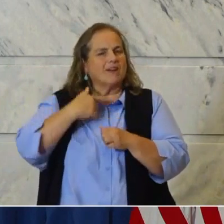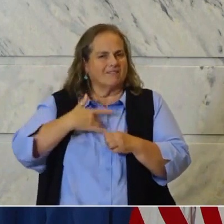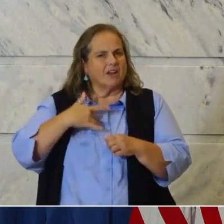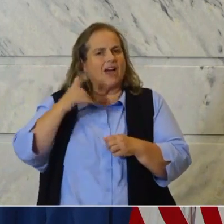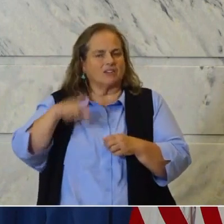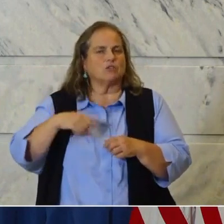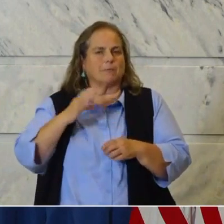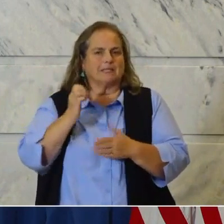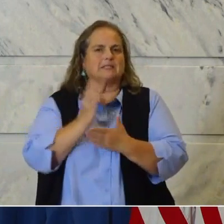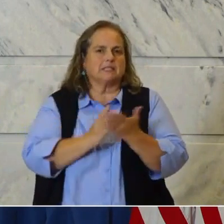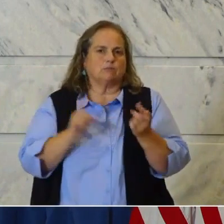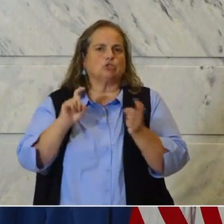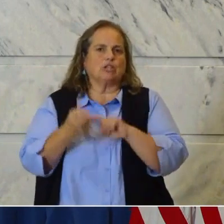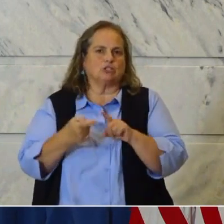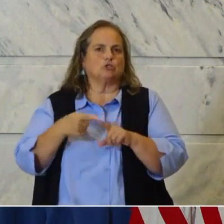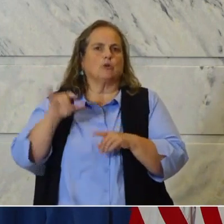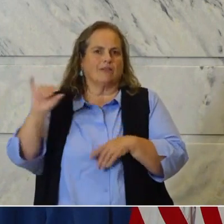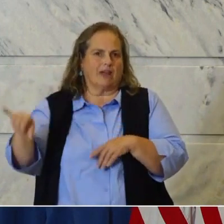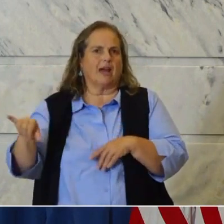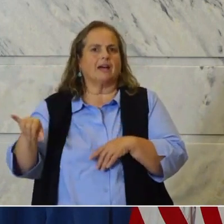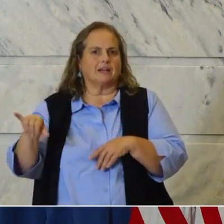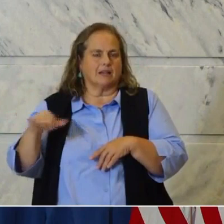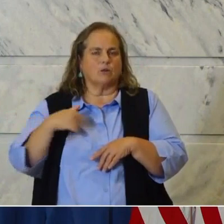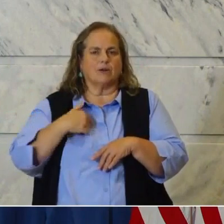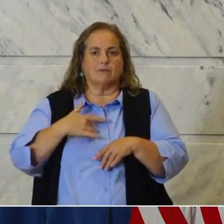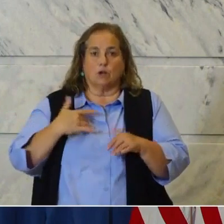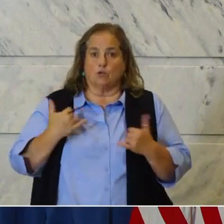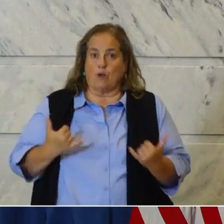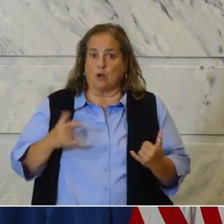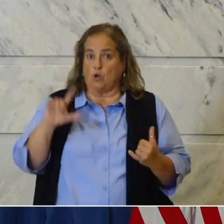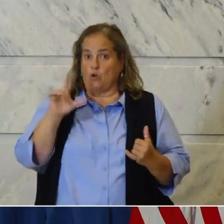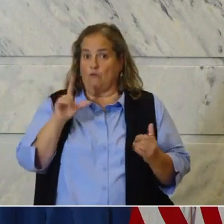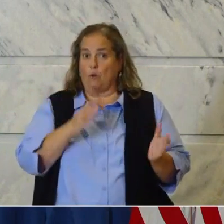it. I believe right now the Louisville plan has more people in the stands in